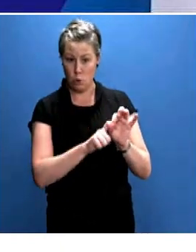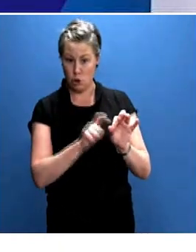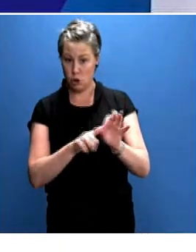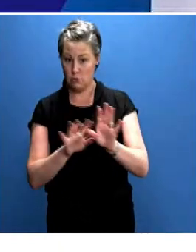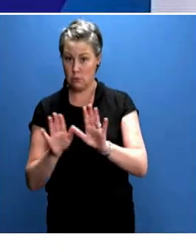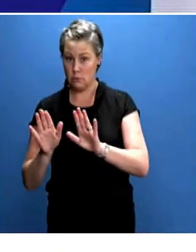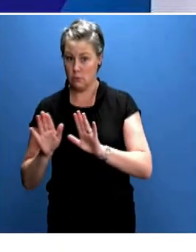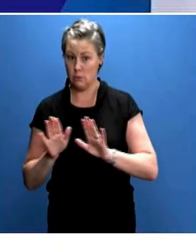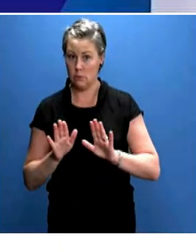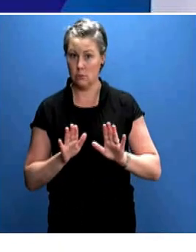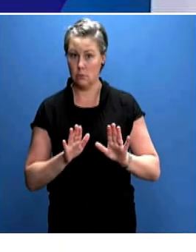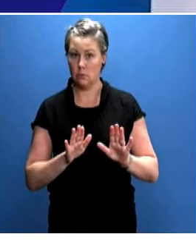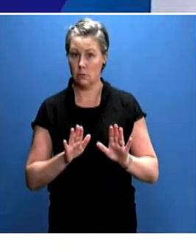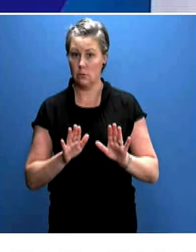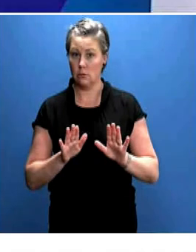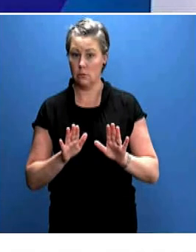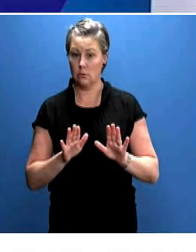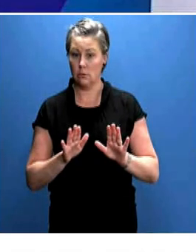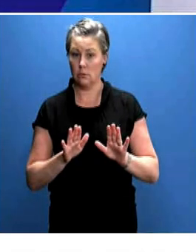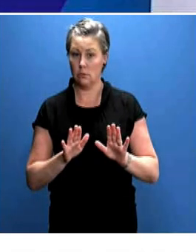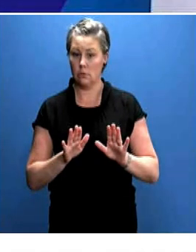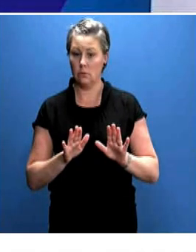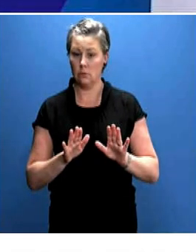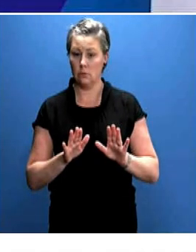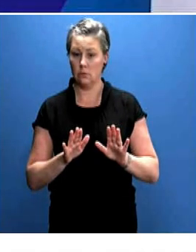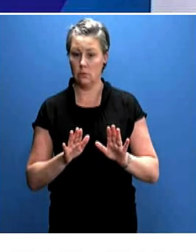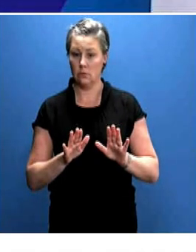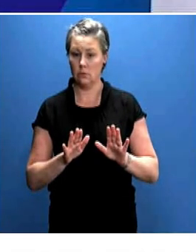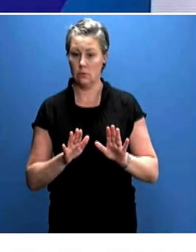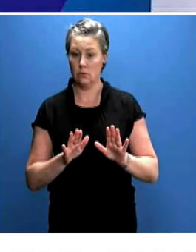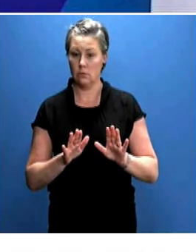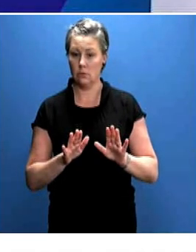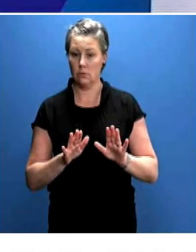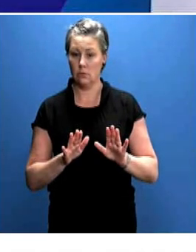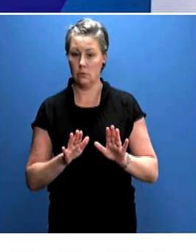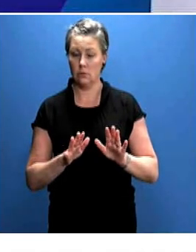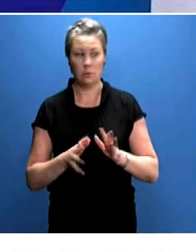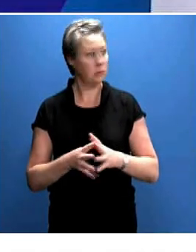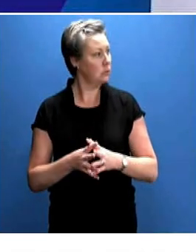for Ms Kalders? That's correct, thank you. There are a number of matters taken on notice.